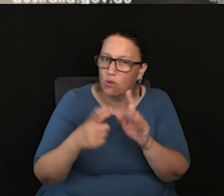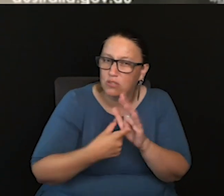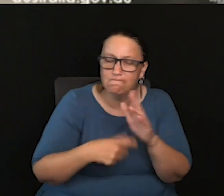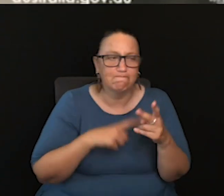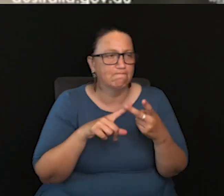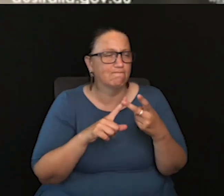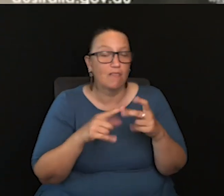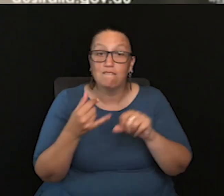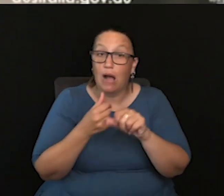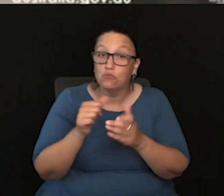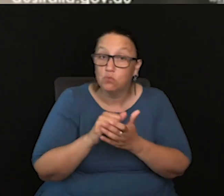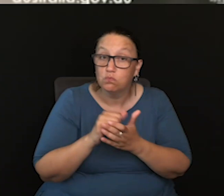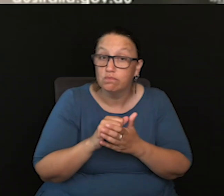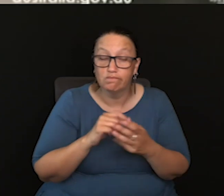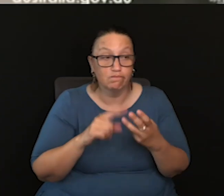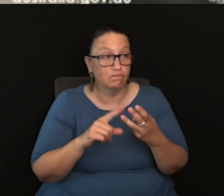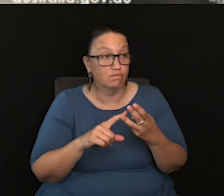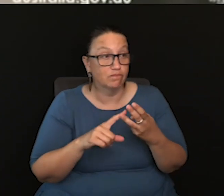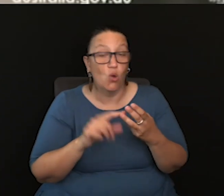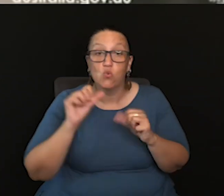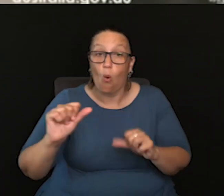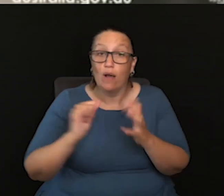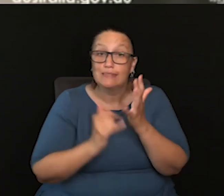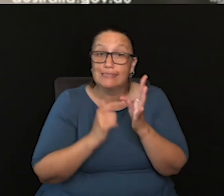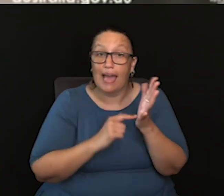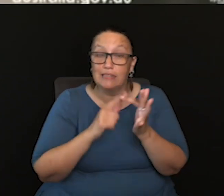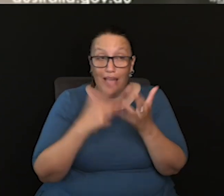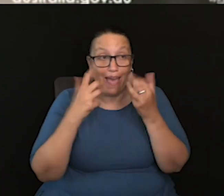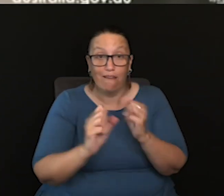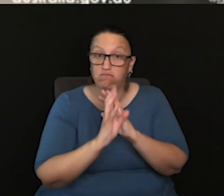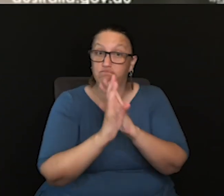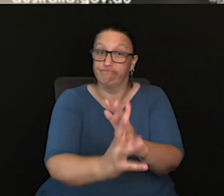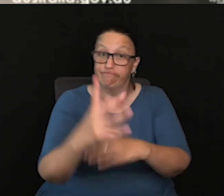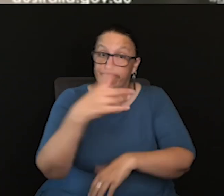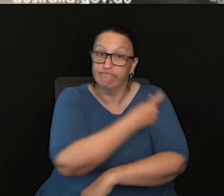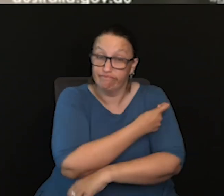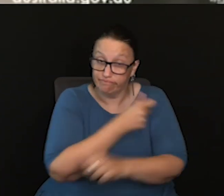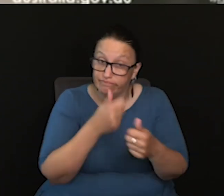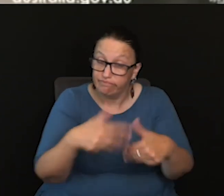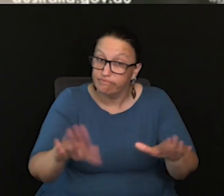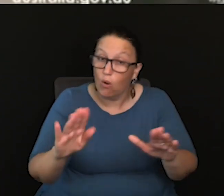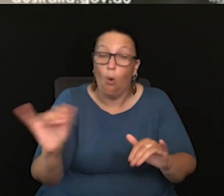a state program or a school-based program. It is a very important step forward to protecting them,